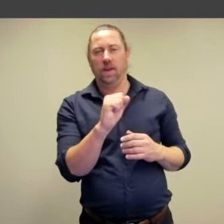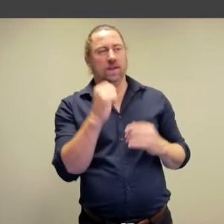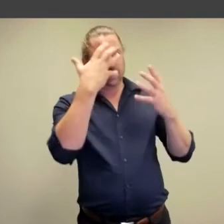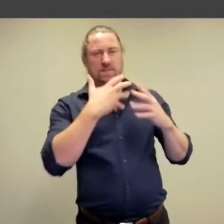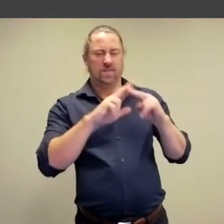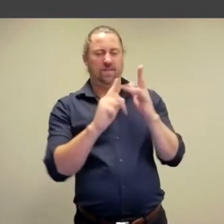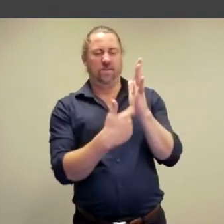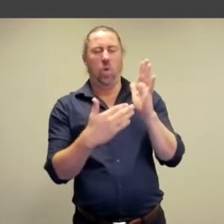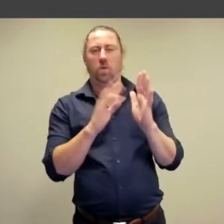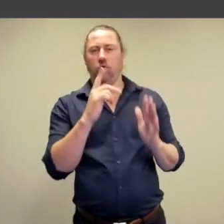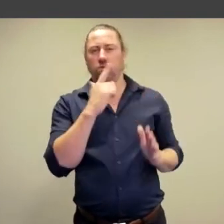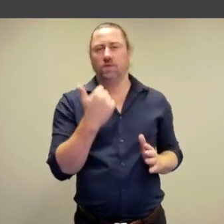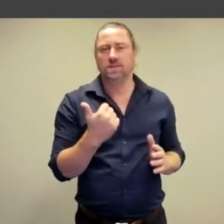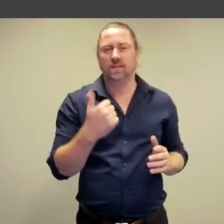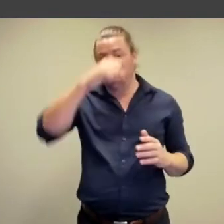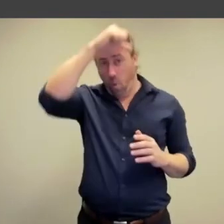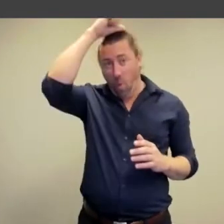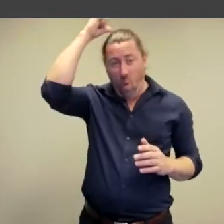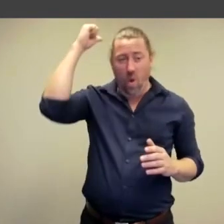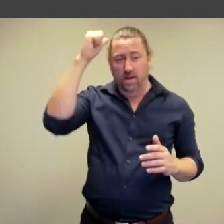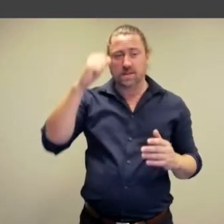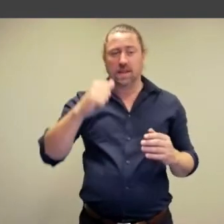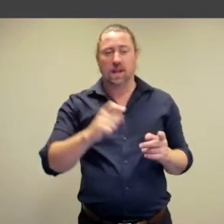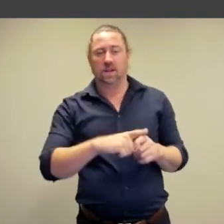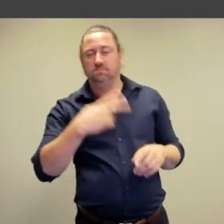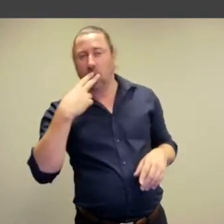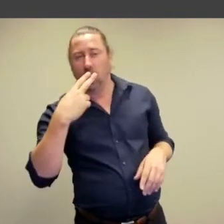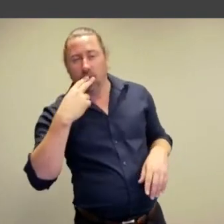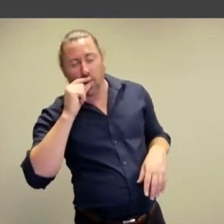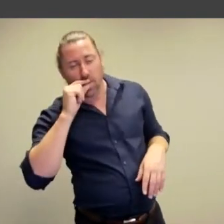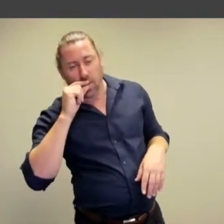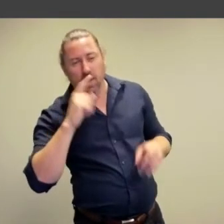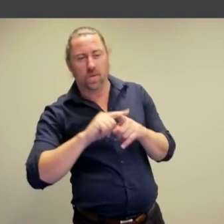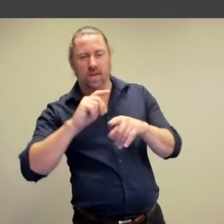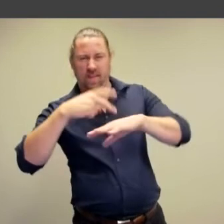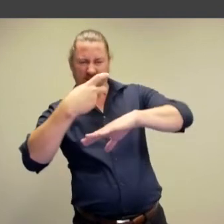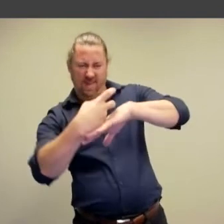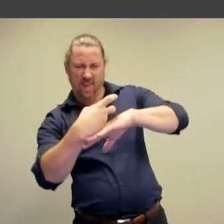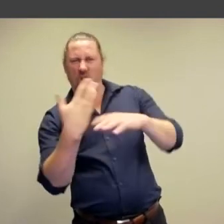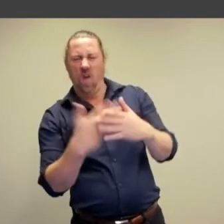he's balding, he's smoking, he's lying awkwardly on the ground with